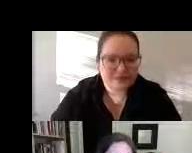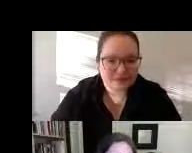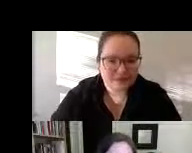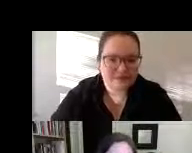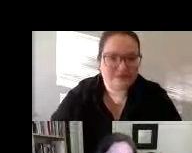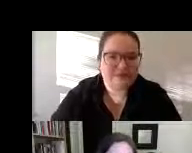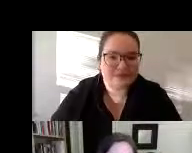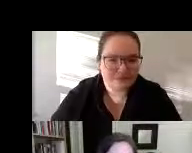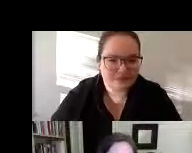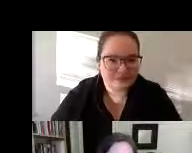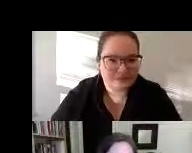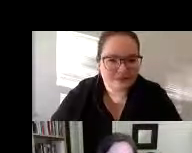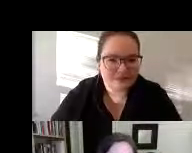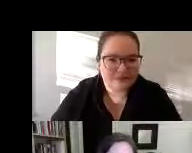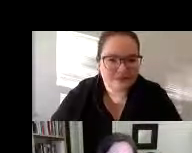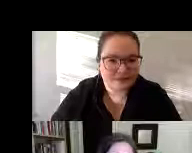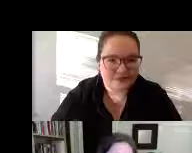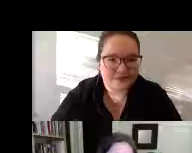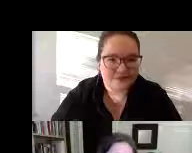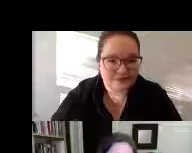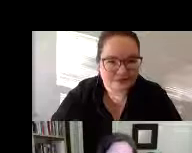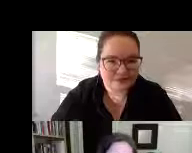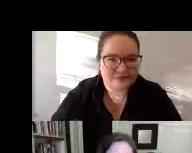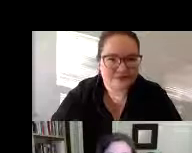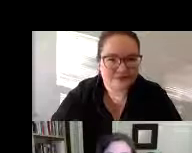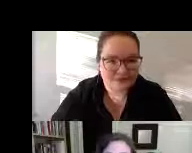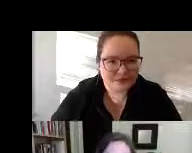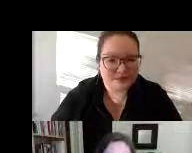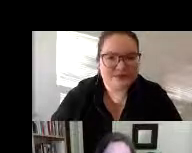Indians and the Tunica-Biloxi again- next slide please.